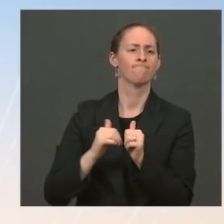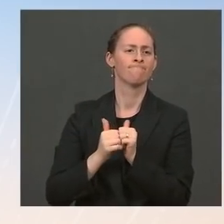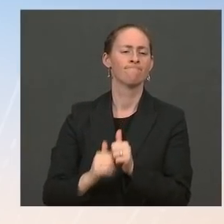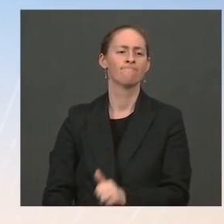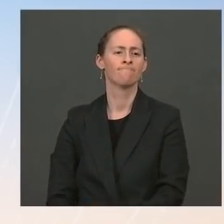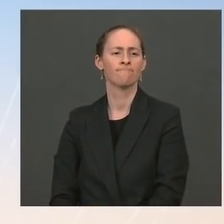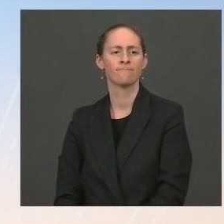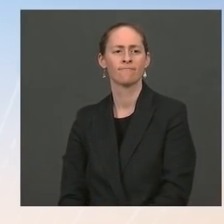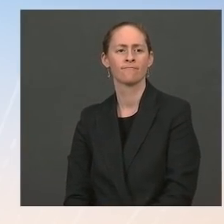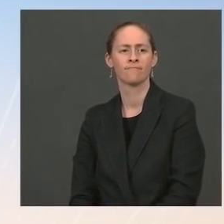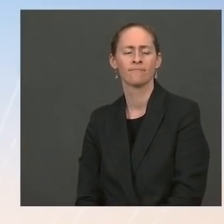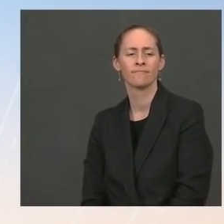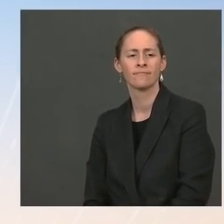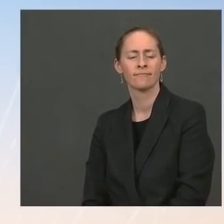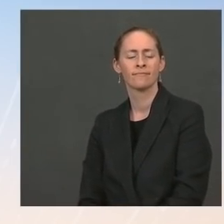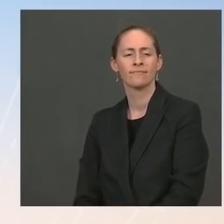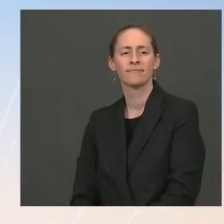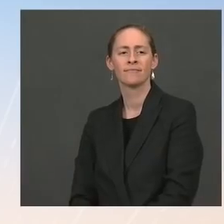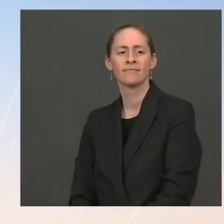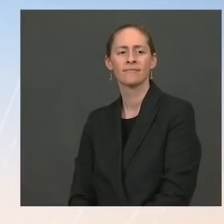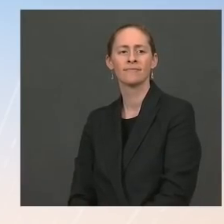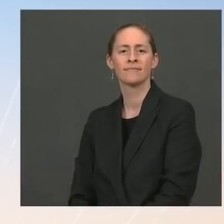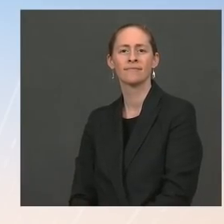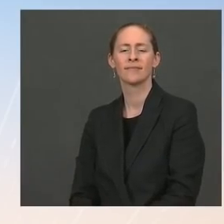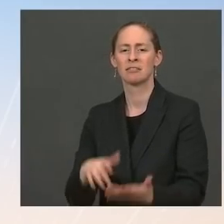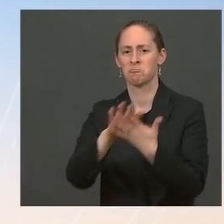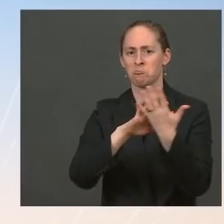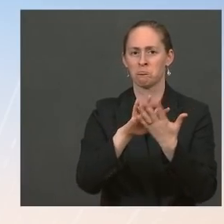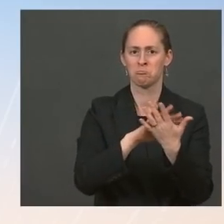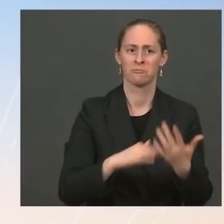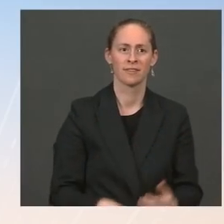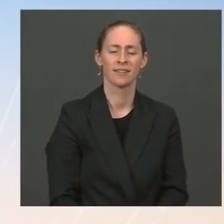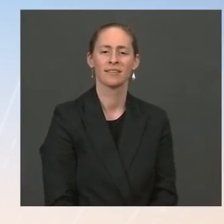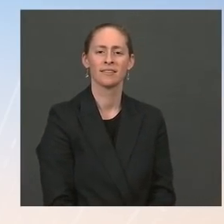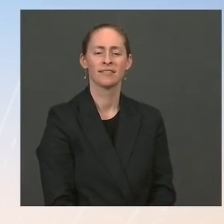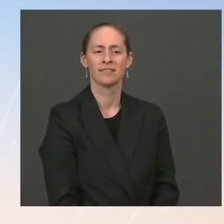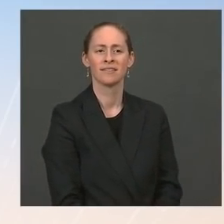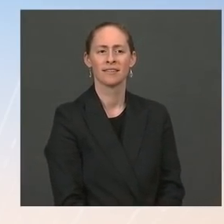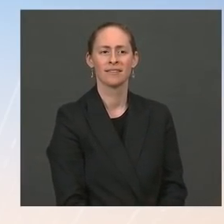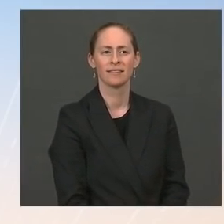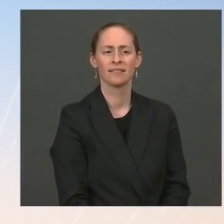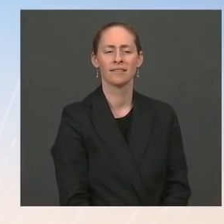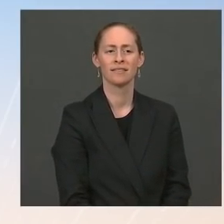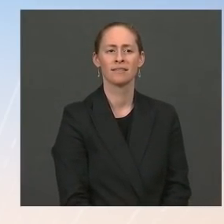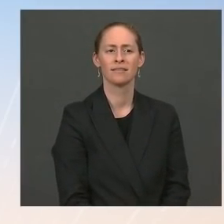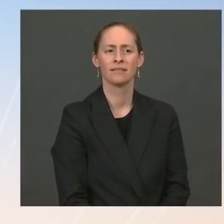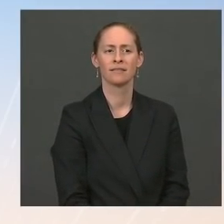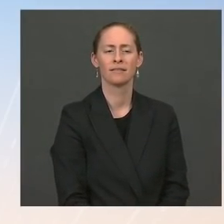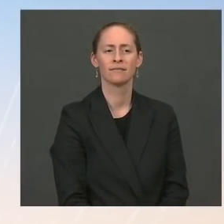that she provided earlier this week? Ms. Psaki: Yes. And for others who didn't see it or may not watch it as closely, Secretary Yellen put another update letter out